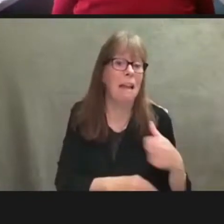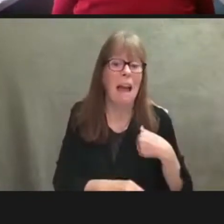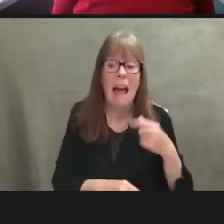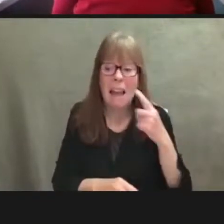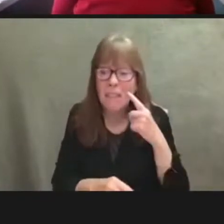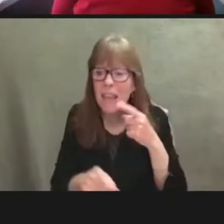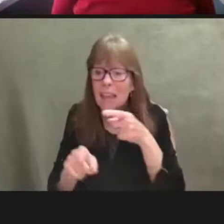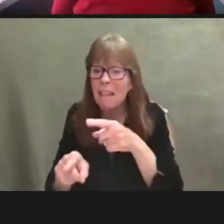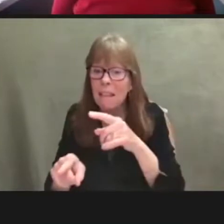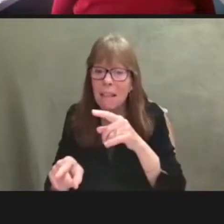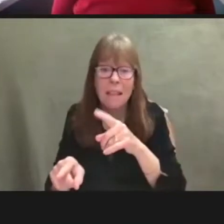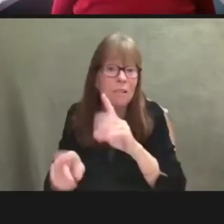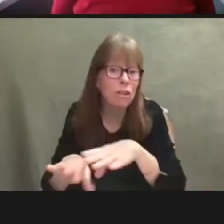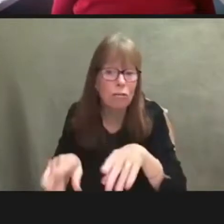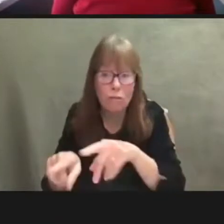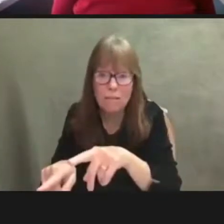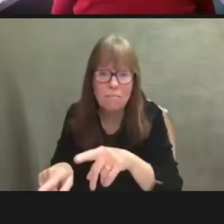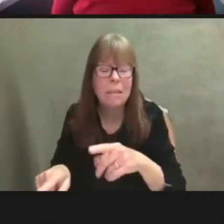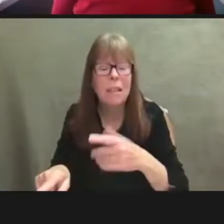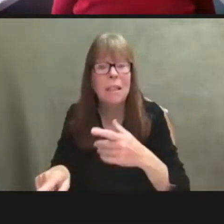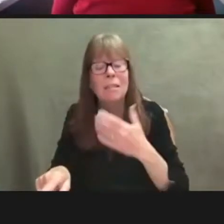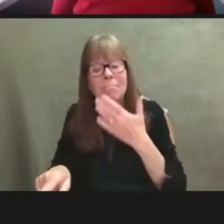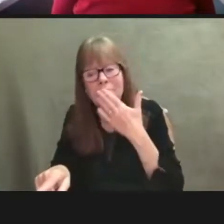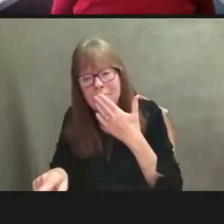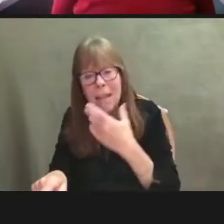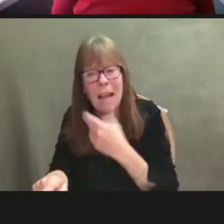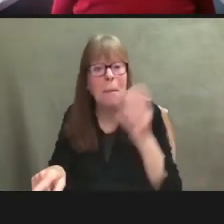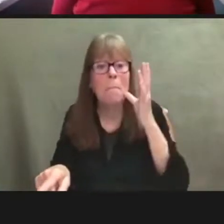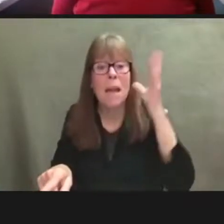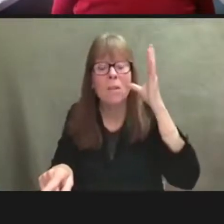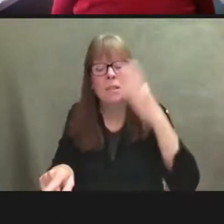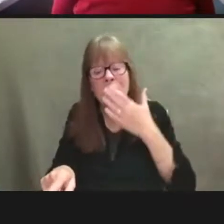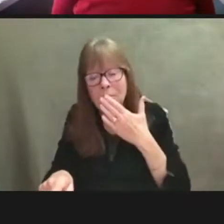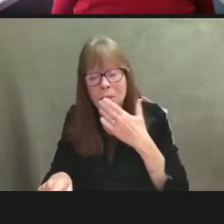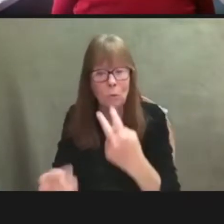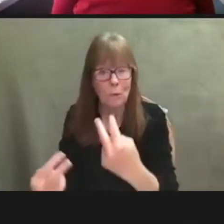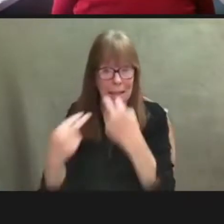appreciate seeing me in the world that I'm in.